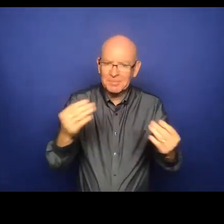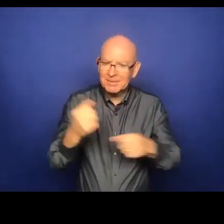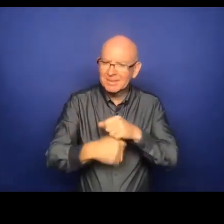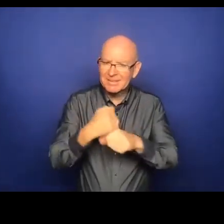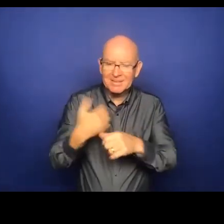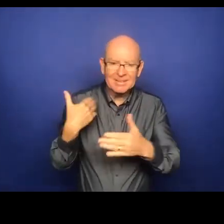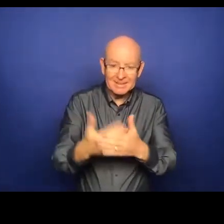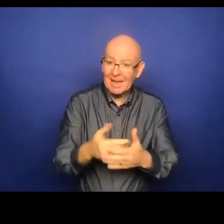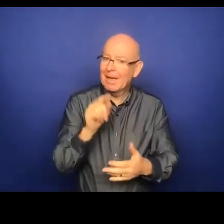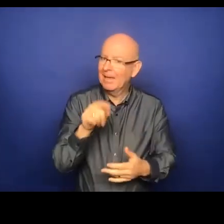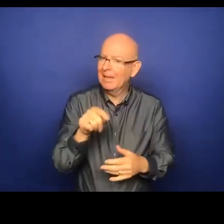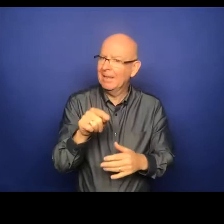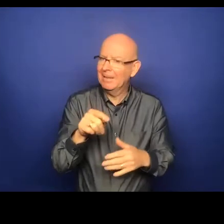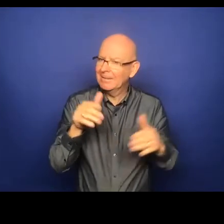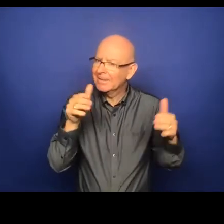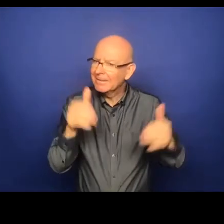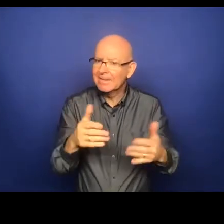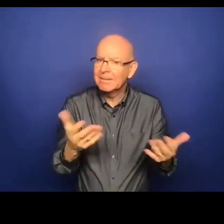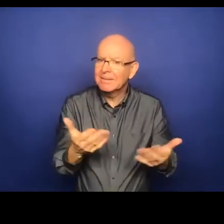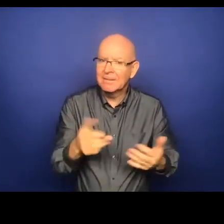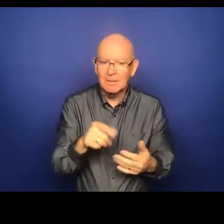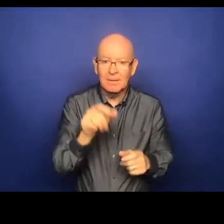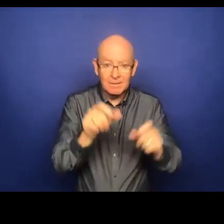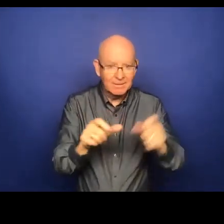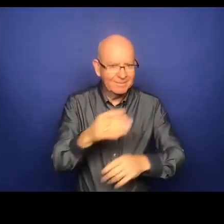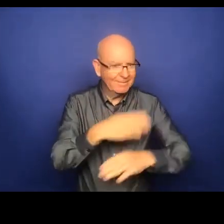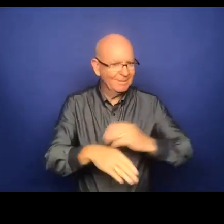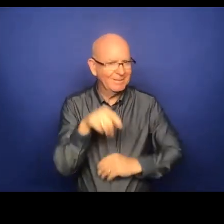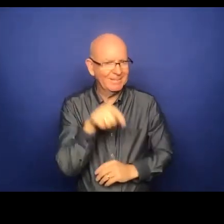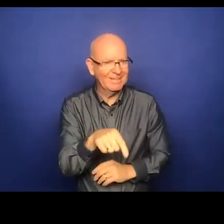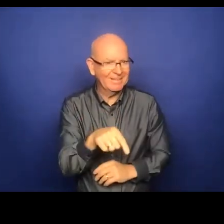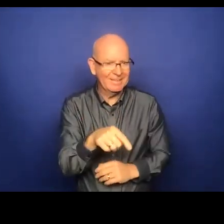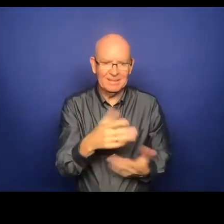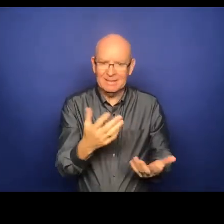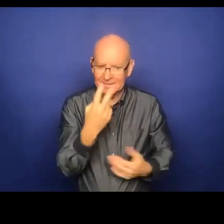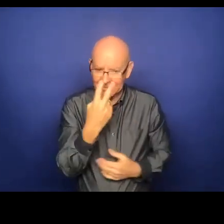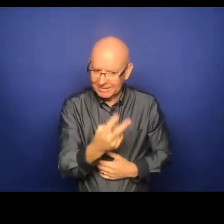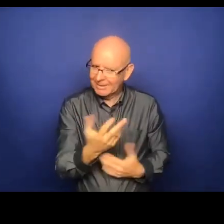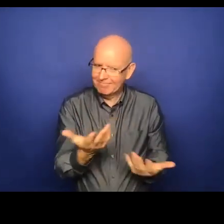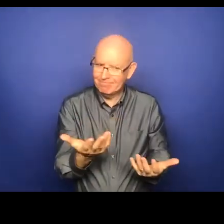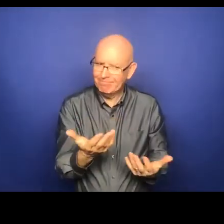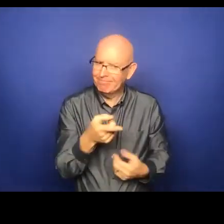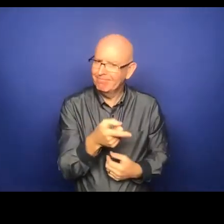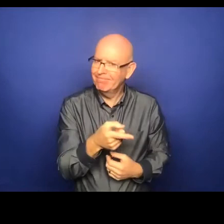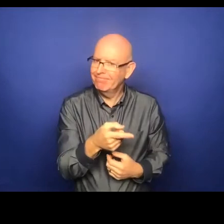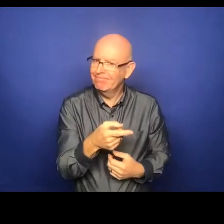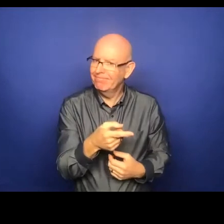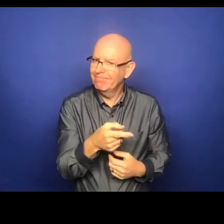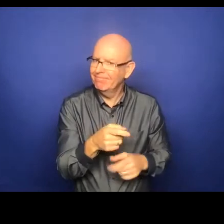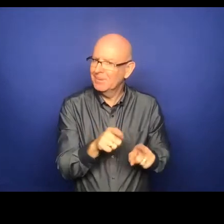, the exception. And with regard to that, what we have seen is that we have an enormous